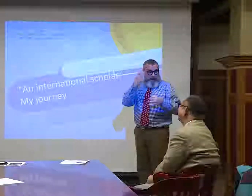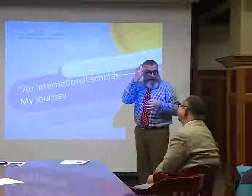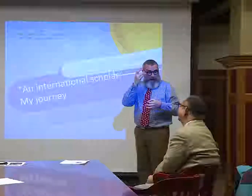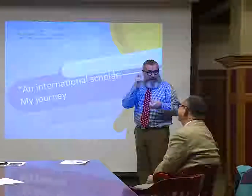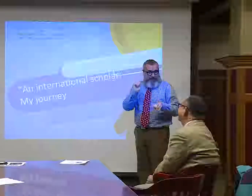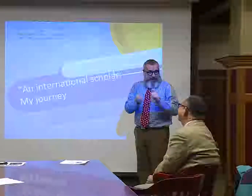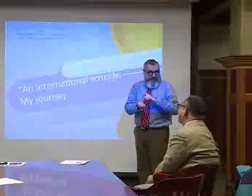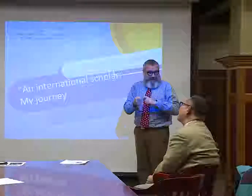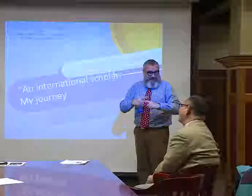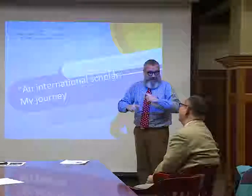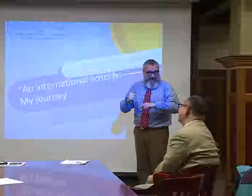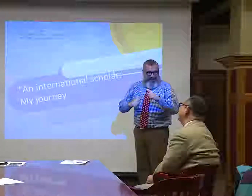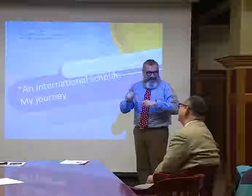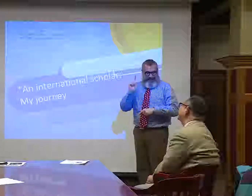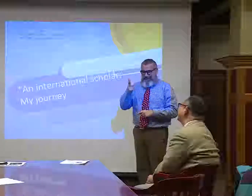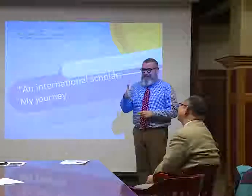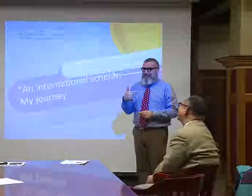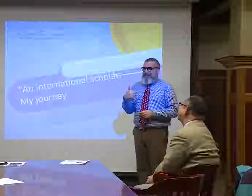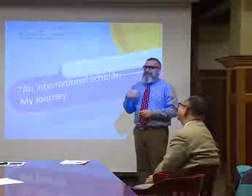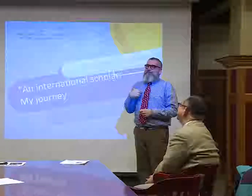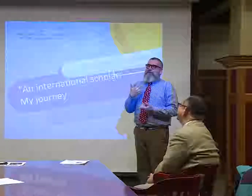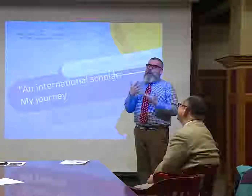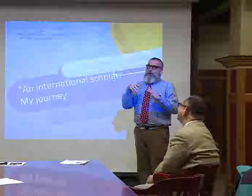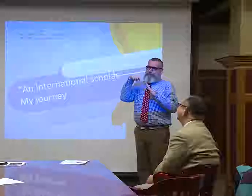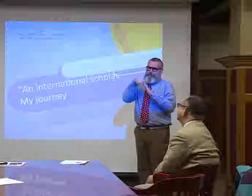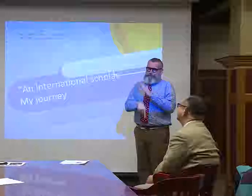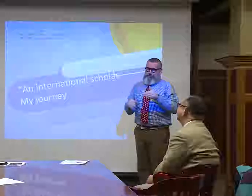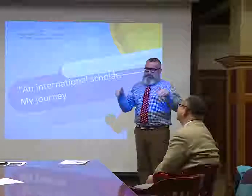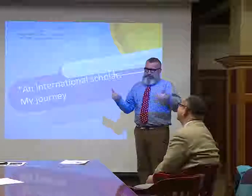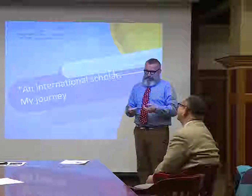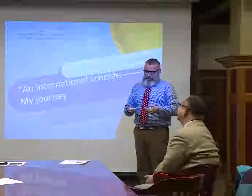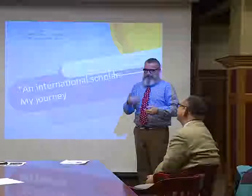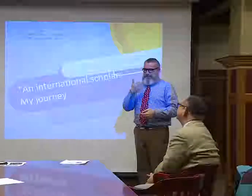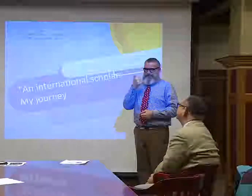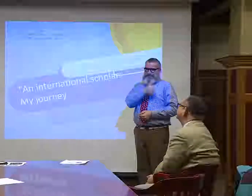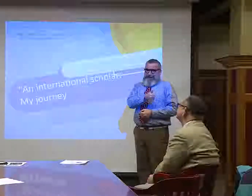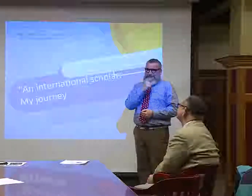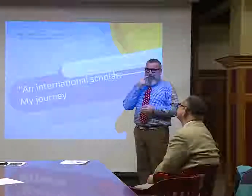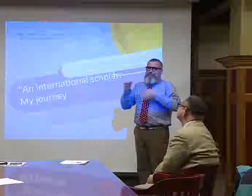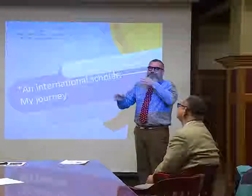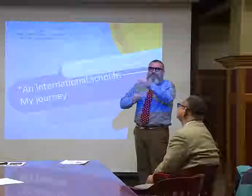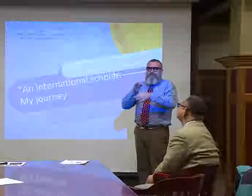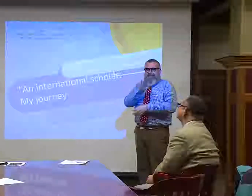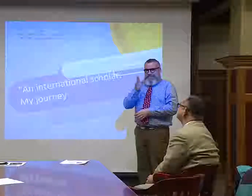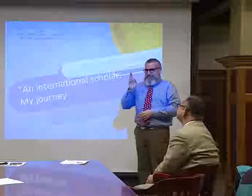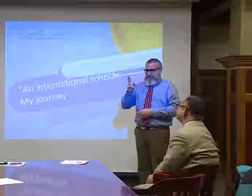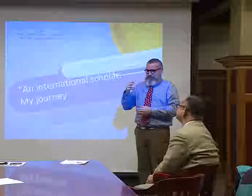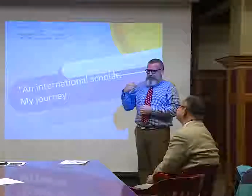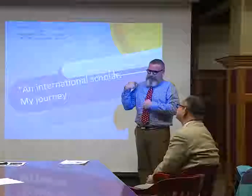And you might explain why your sign name changed later when you begin. I won't go into depth with an introduction